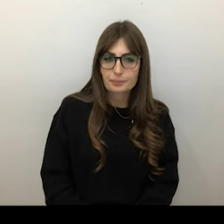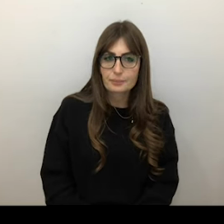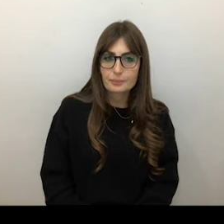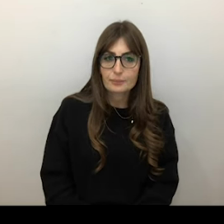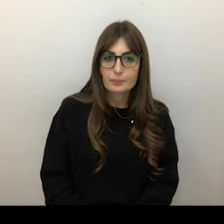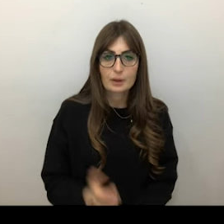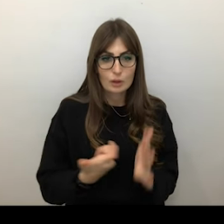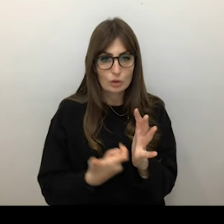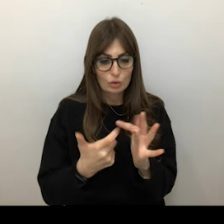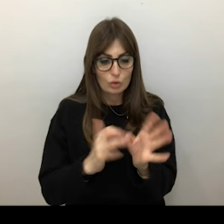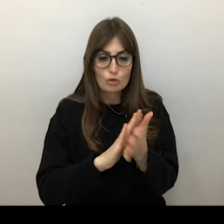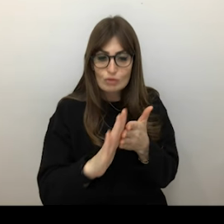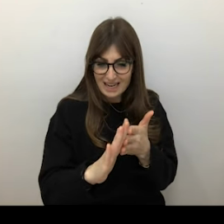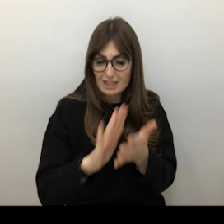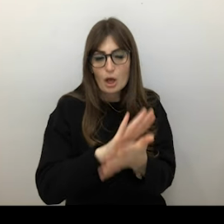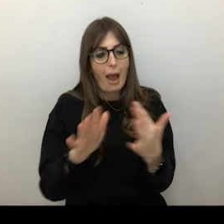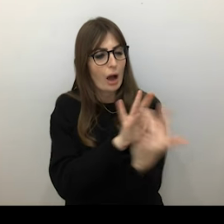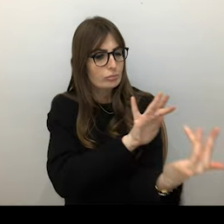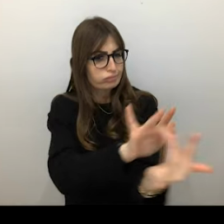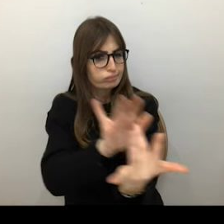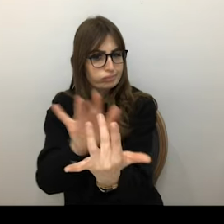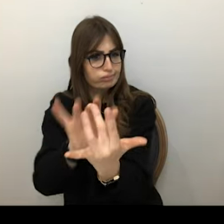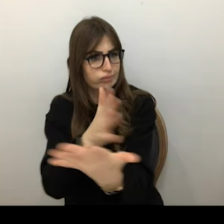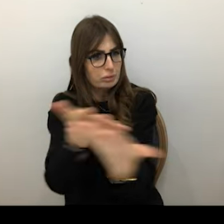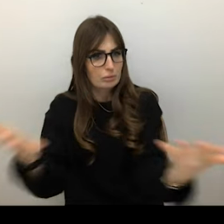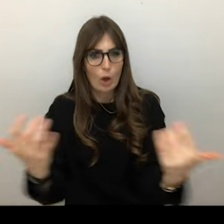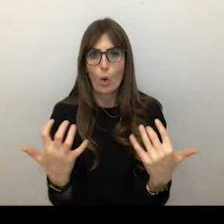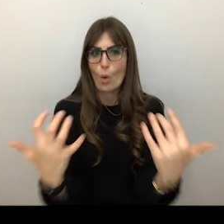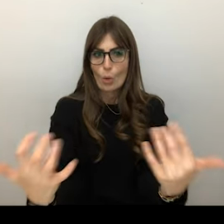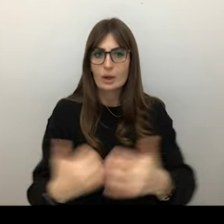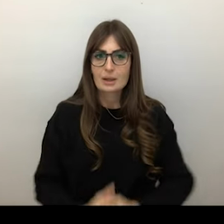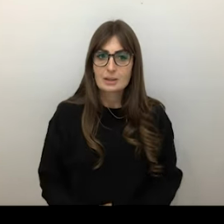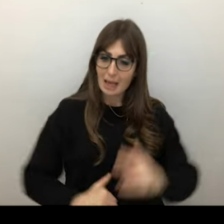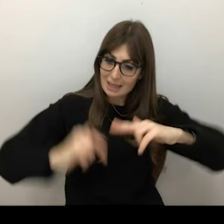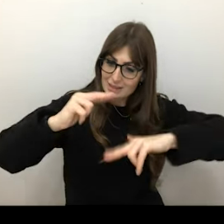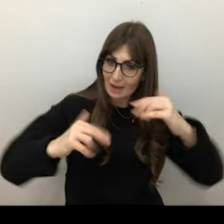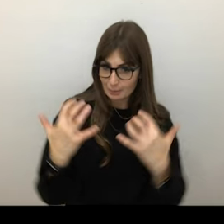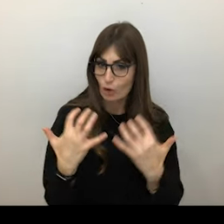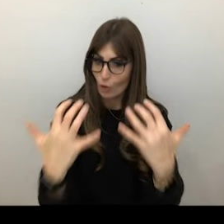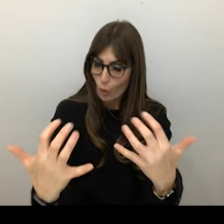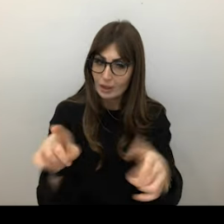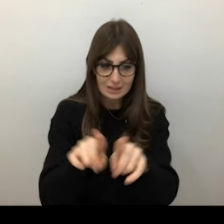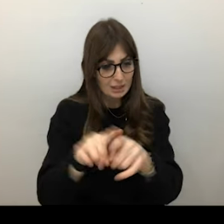So that's reach, which is essentially how you'll reach large numbers of audiences. Audience development, which is about engaging